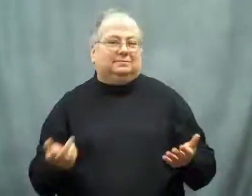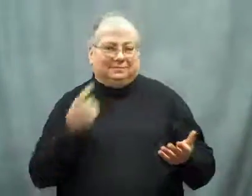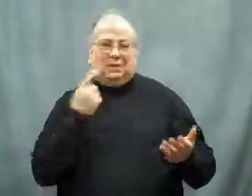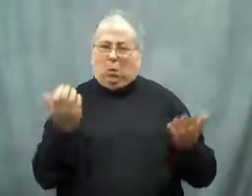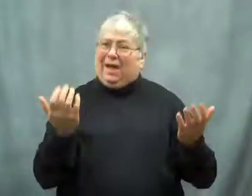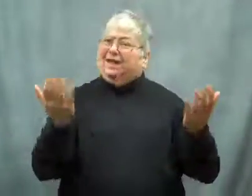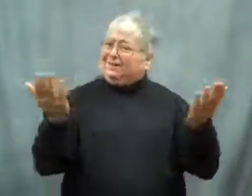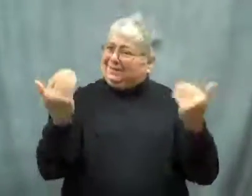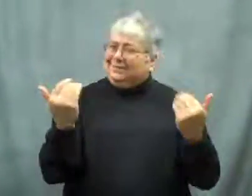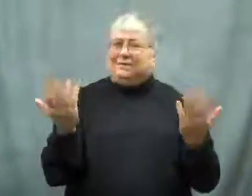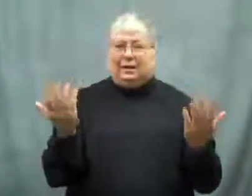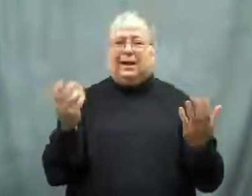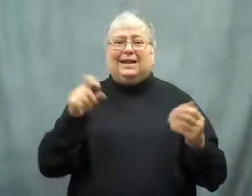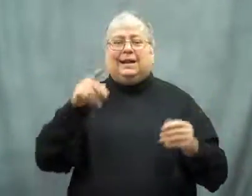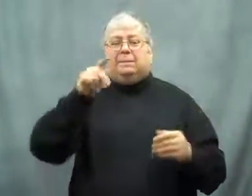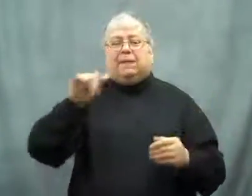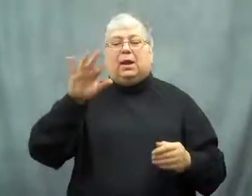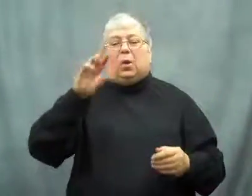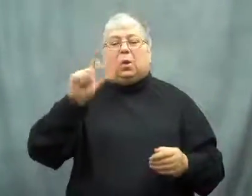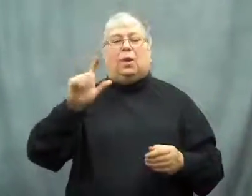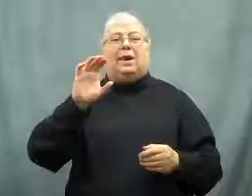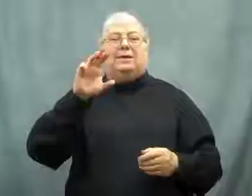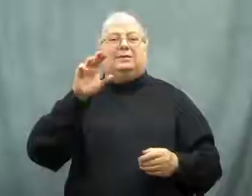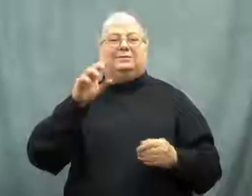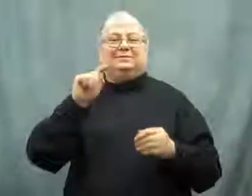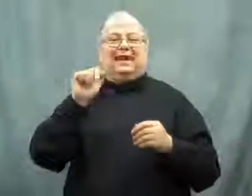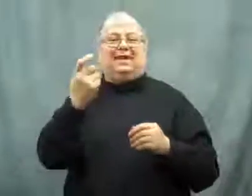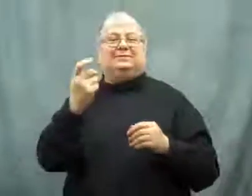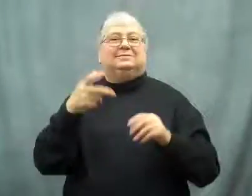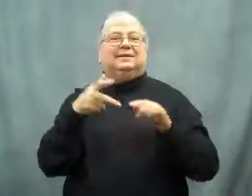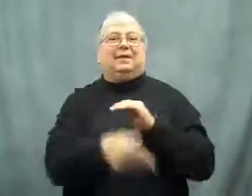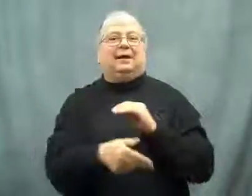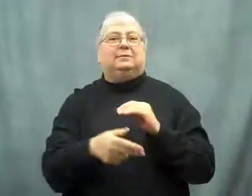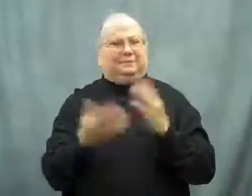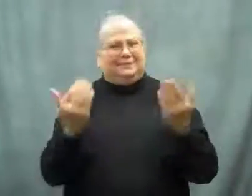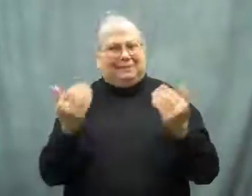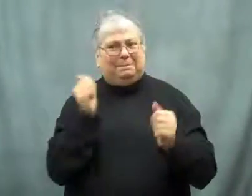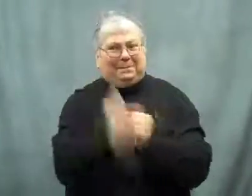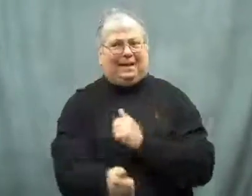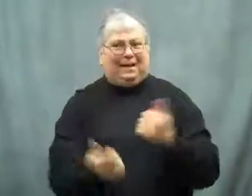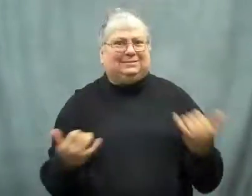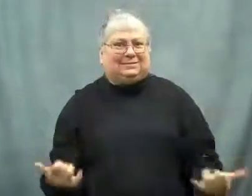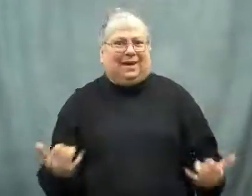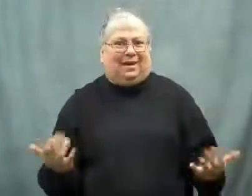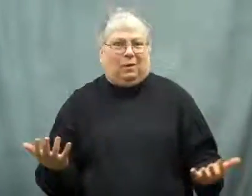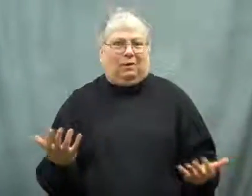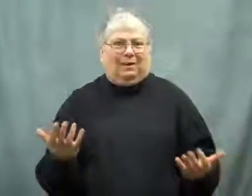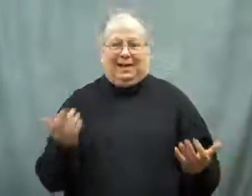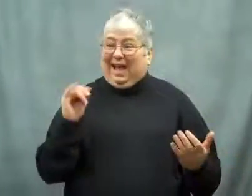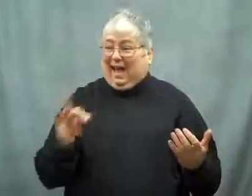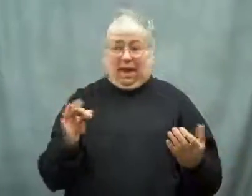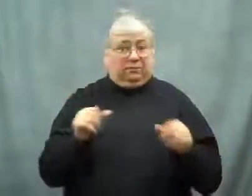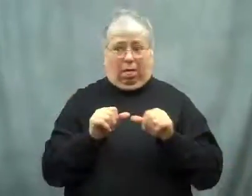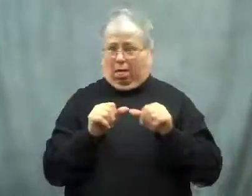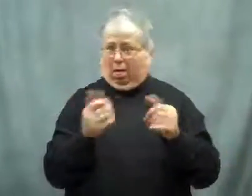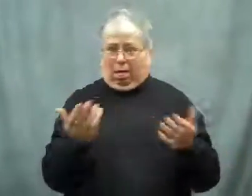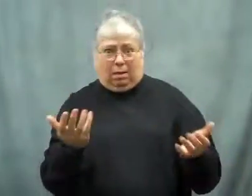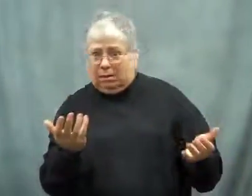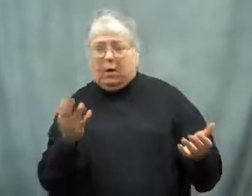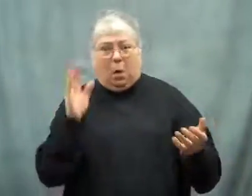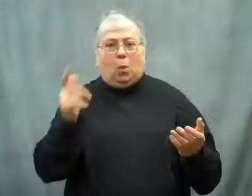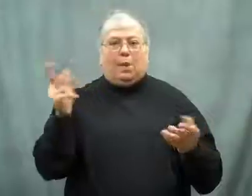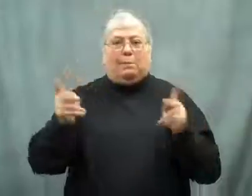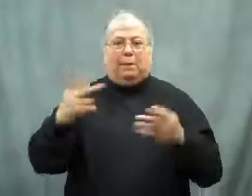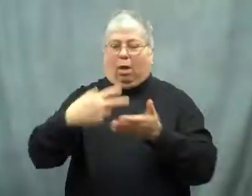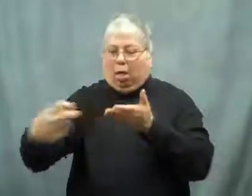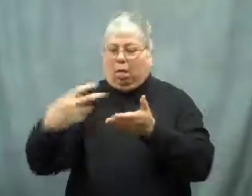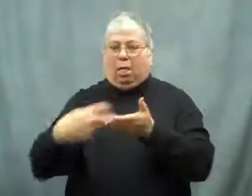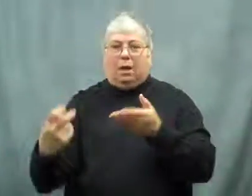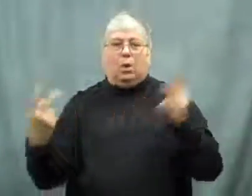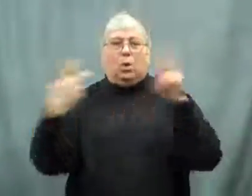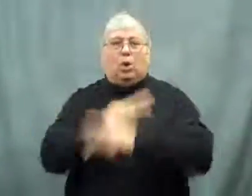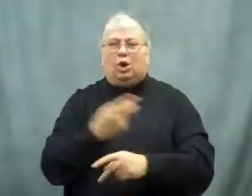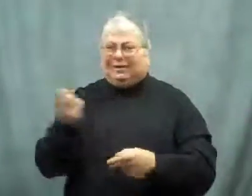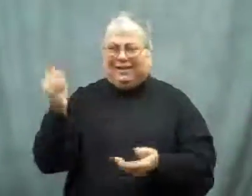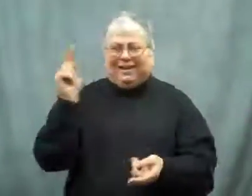He urged Congress to pass a continuation of the payroll tax cut.